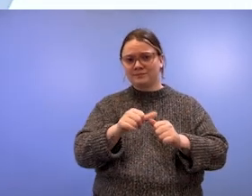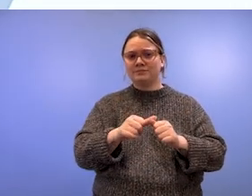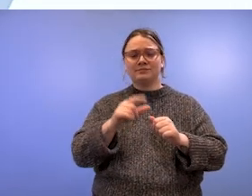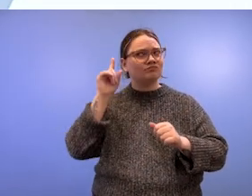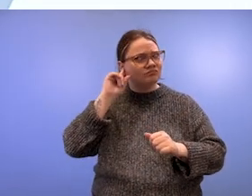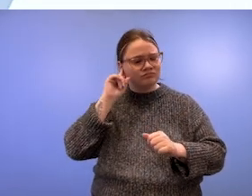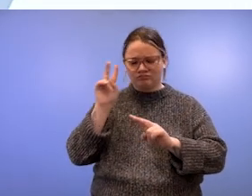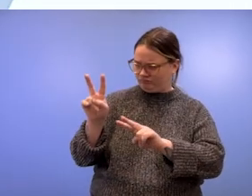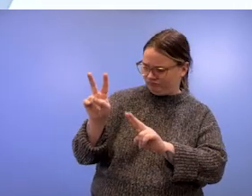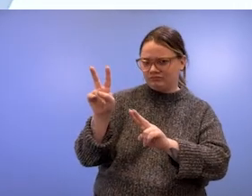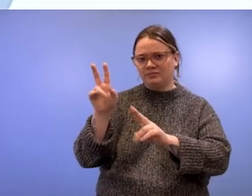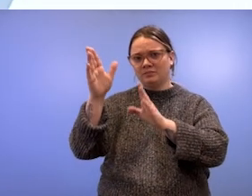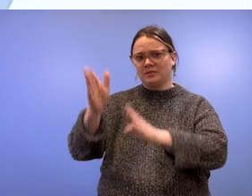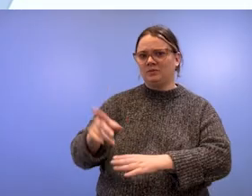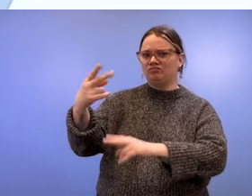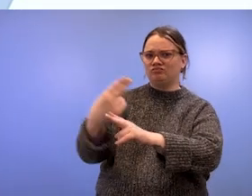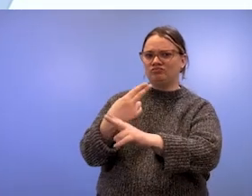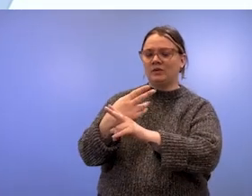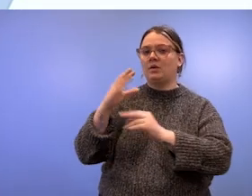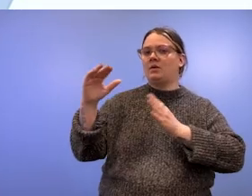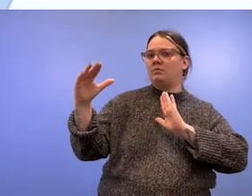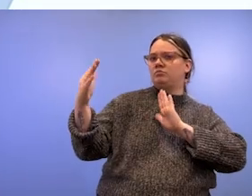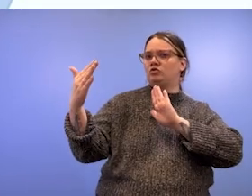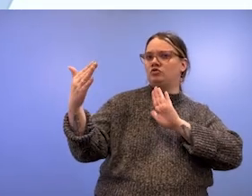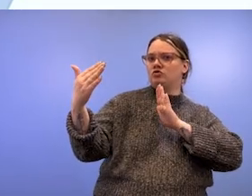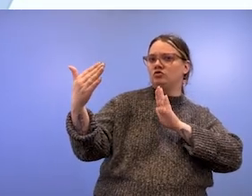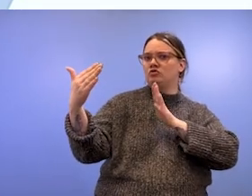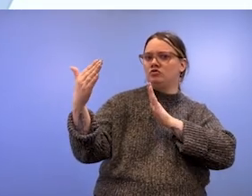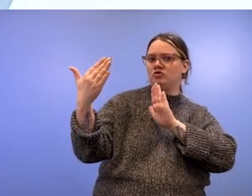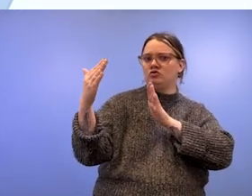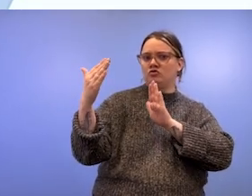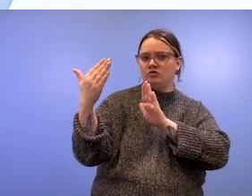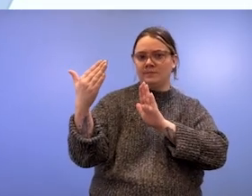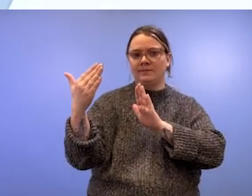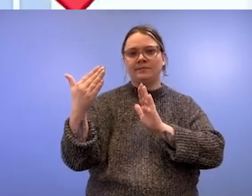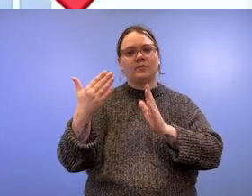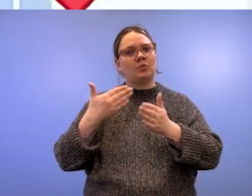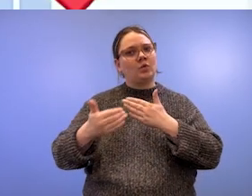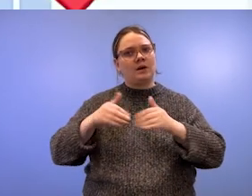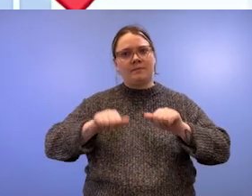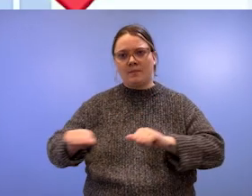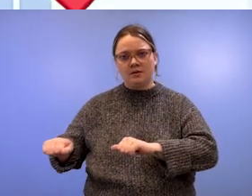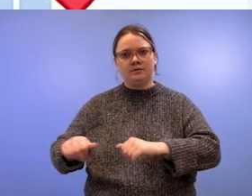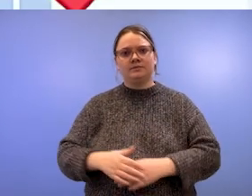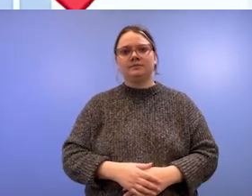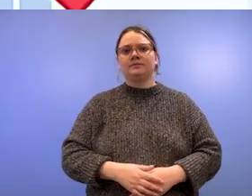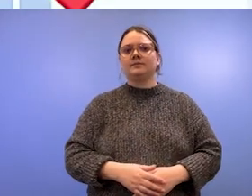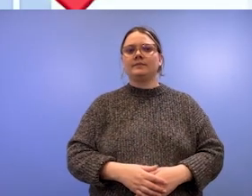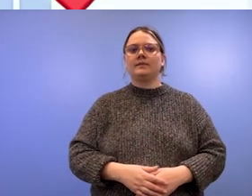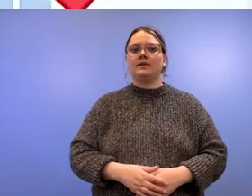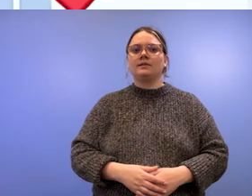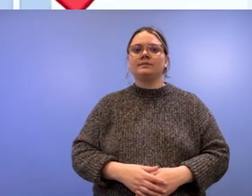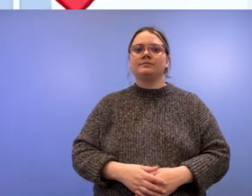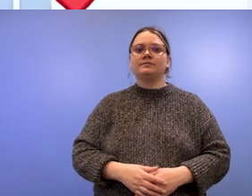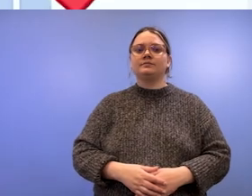describe themselves and mirror that language back to them whenever possible. OK, so identity first